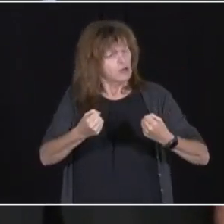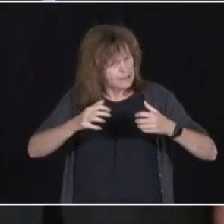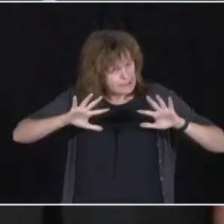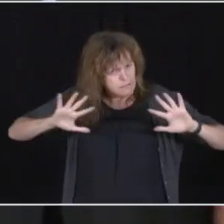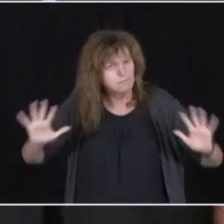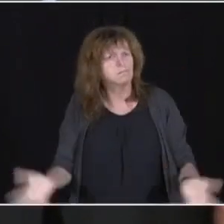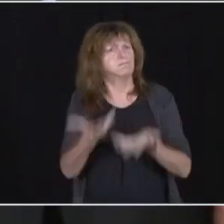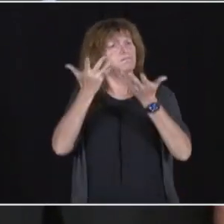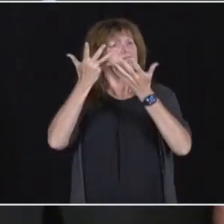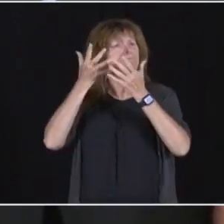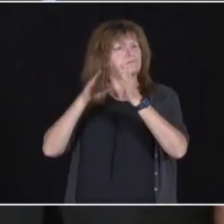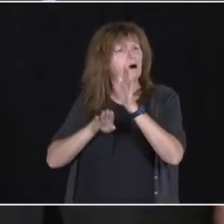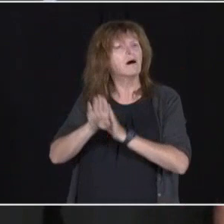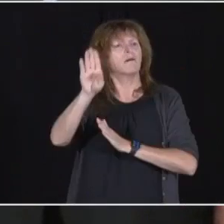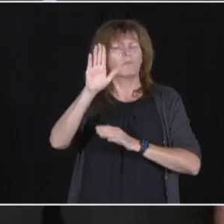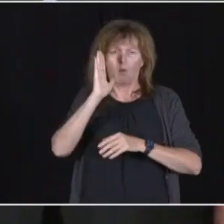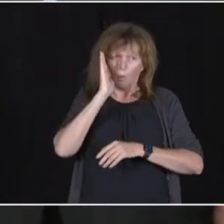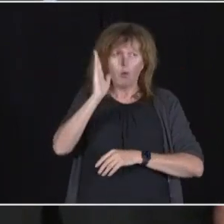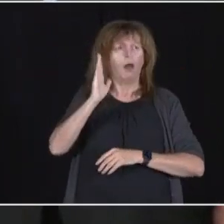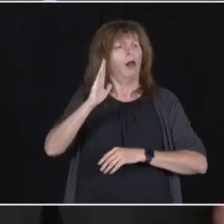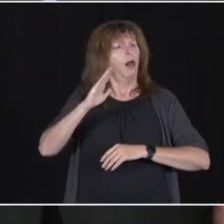through the fall.